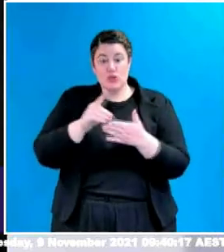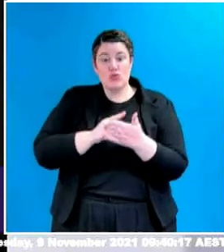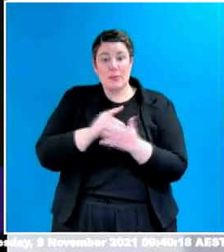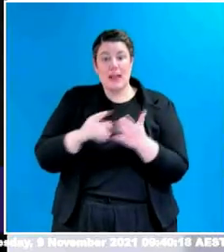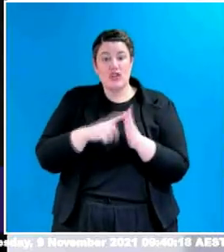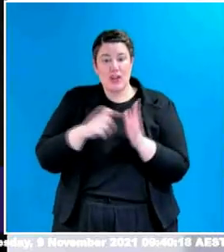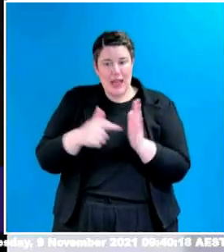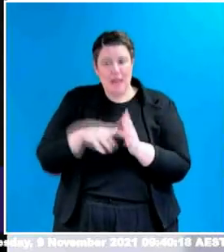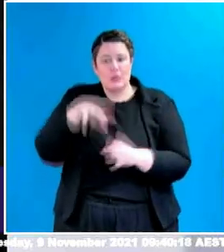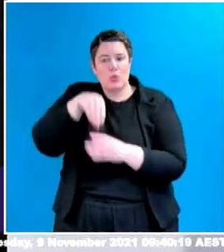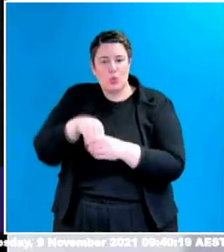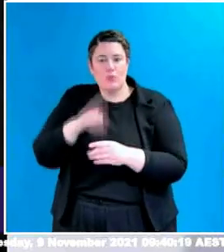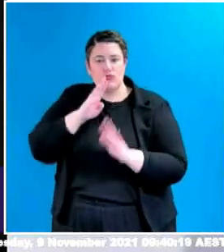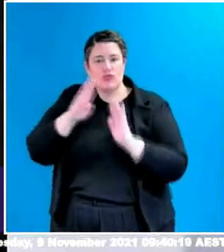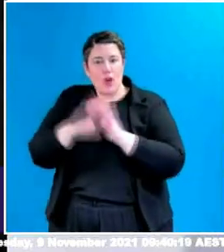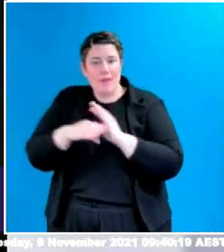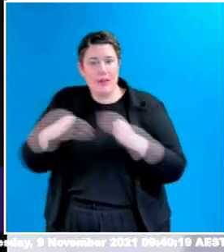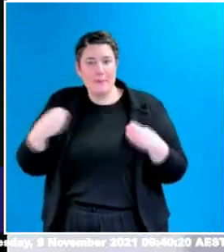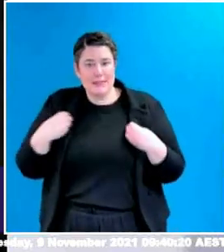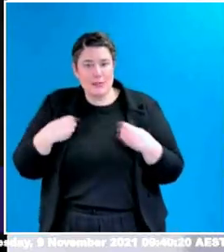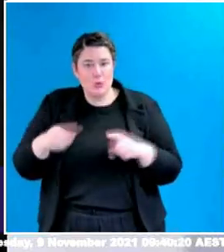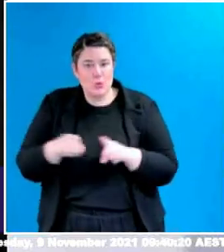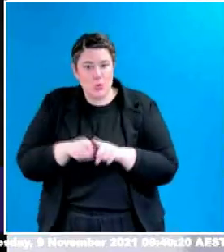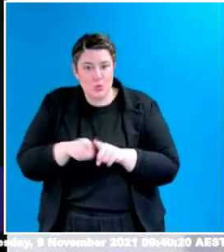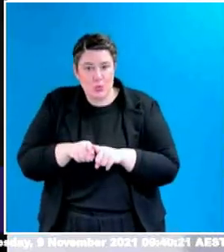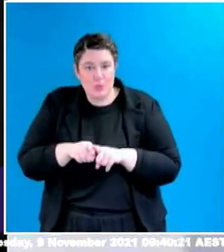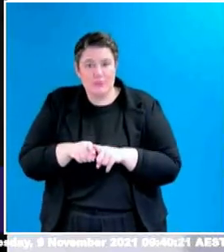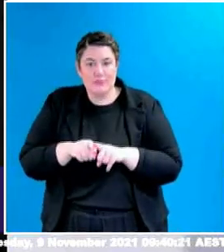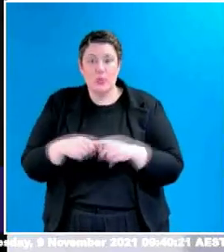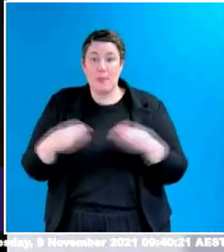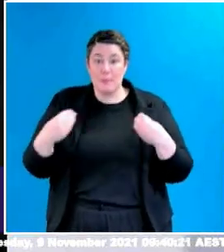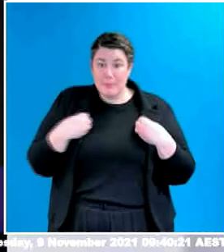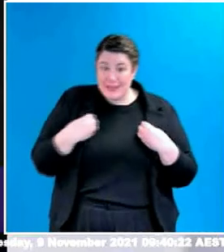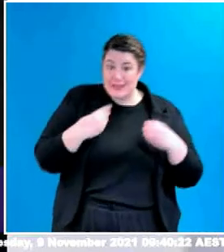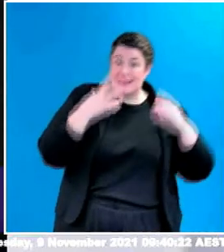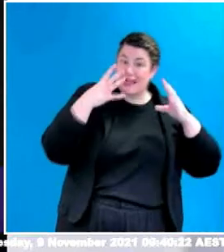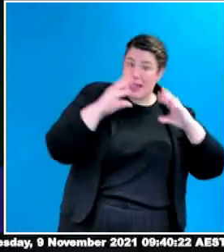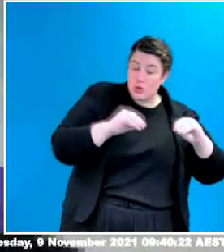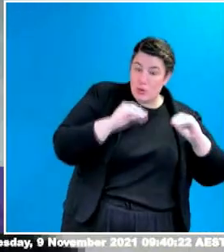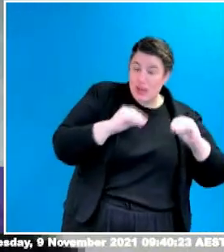private sector, so certainly across business, education, accommodation, all